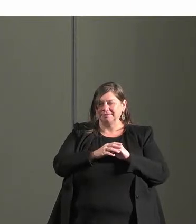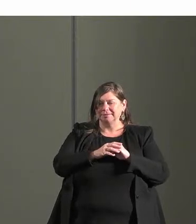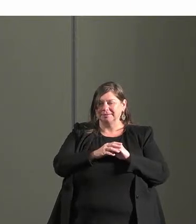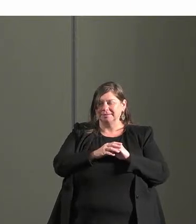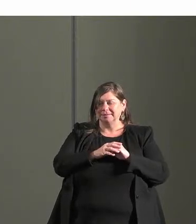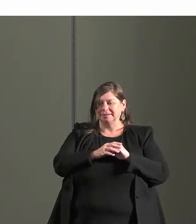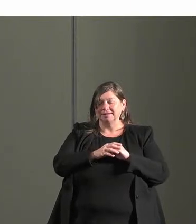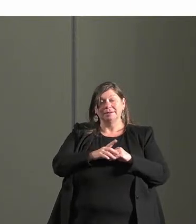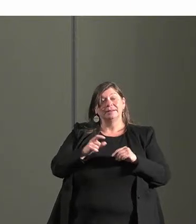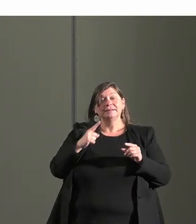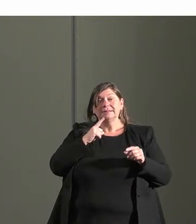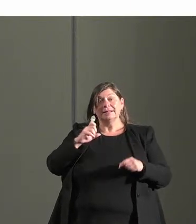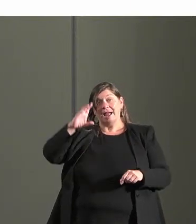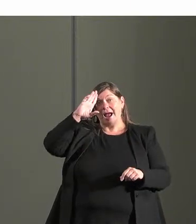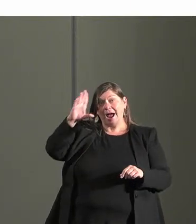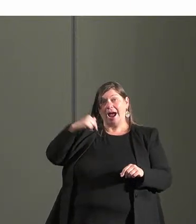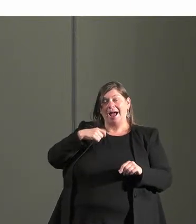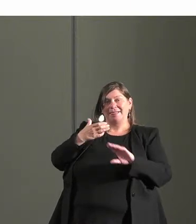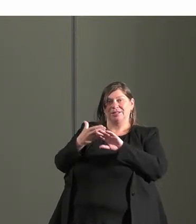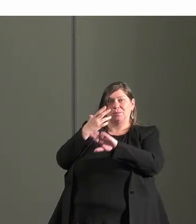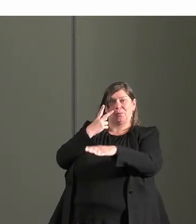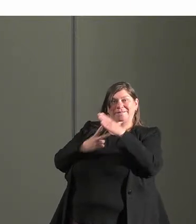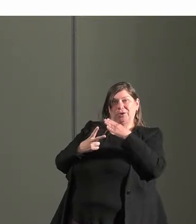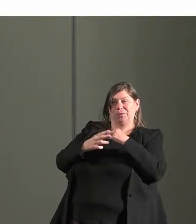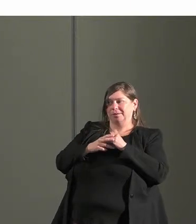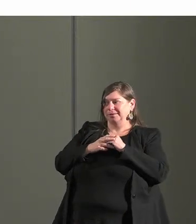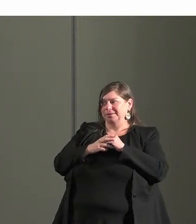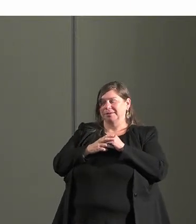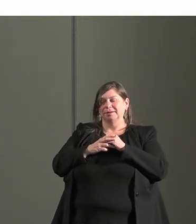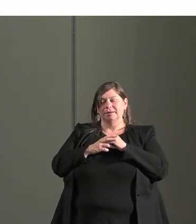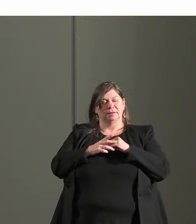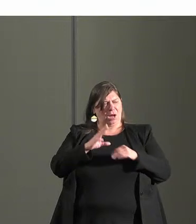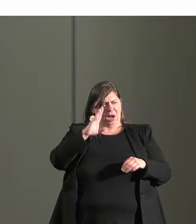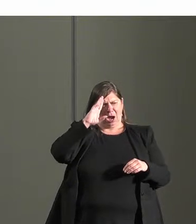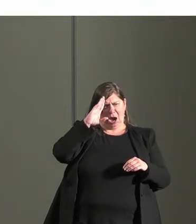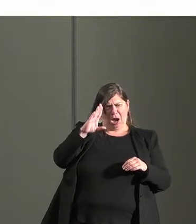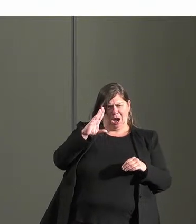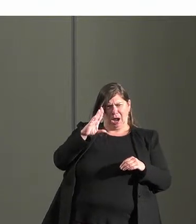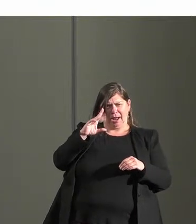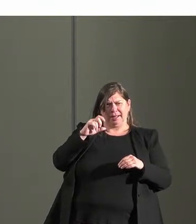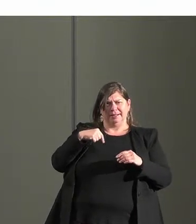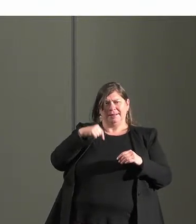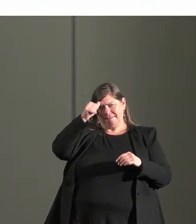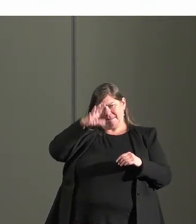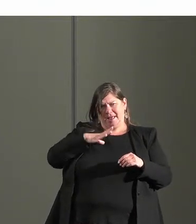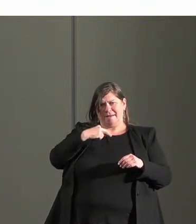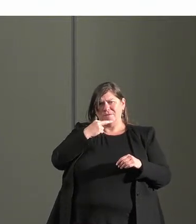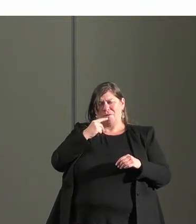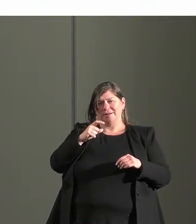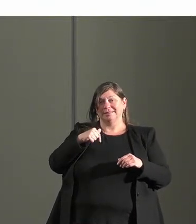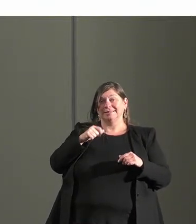And here is a demo. Of reading mode.